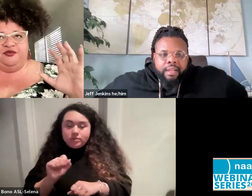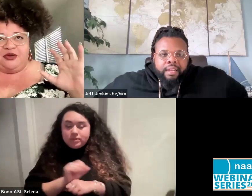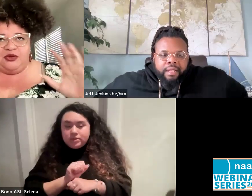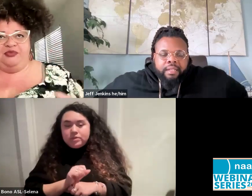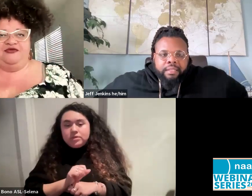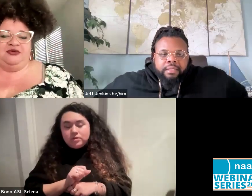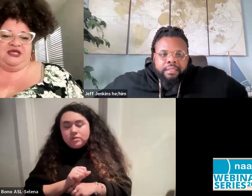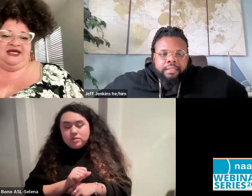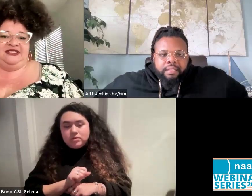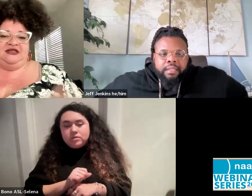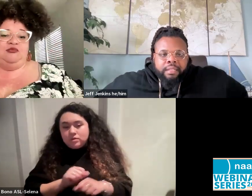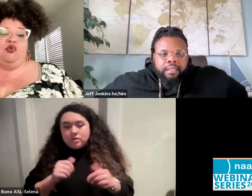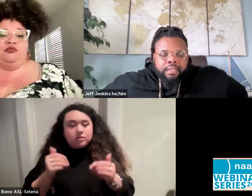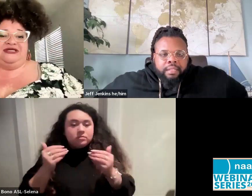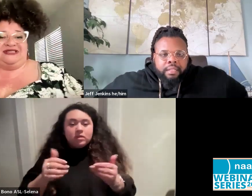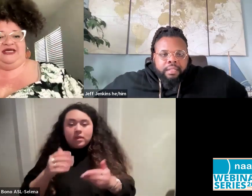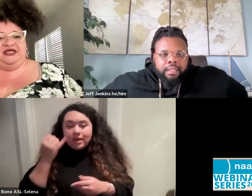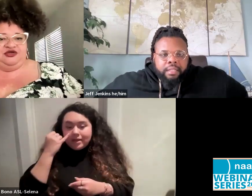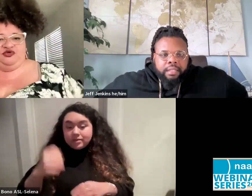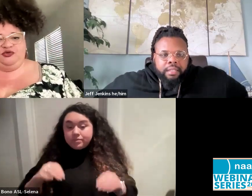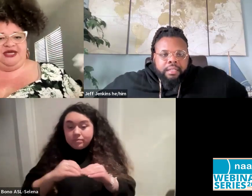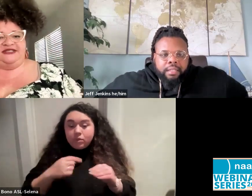want to put forward the idea that the more we say it in neutral ways